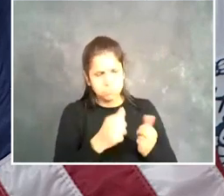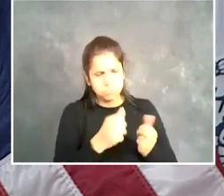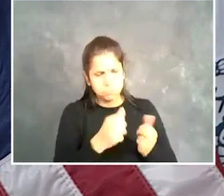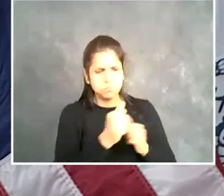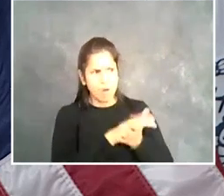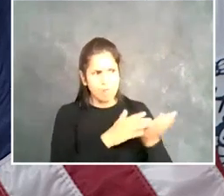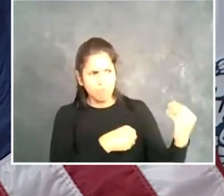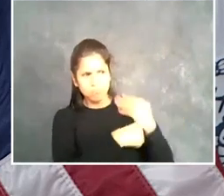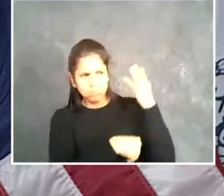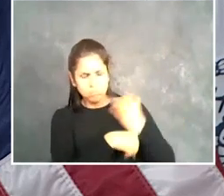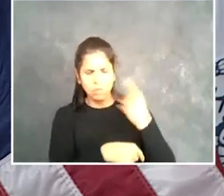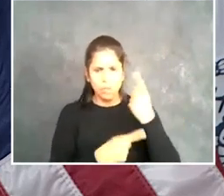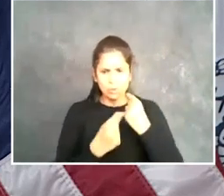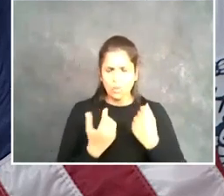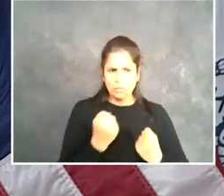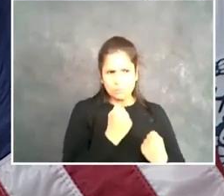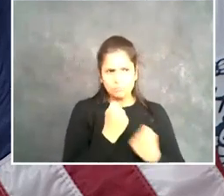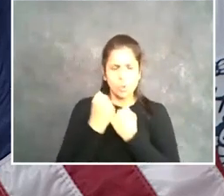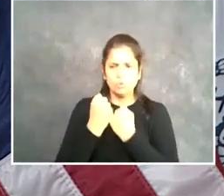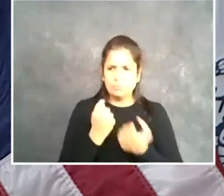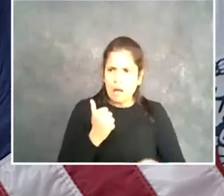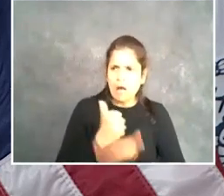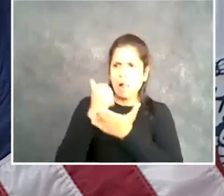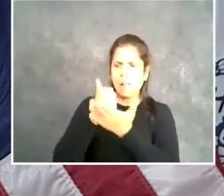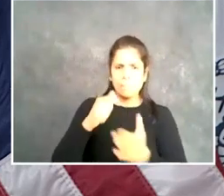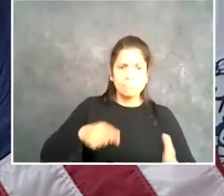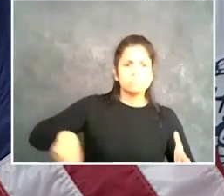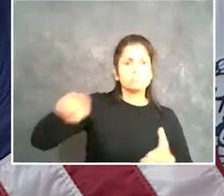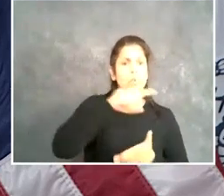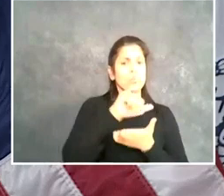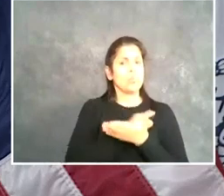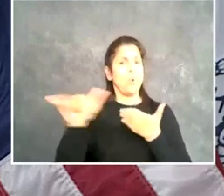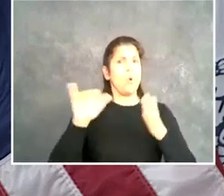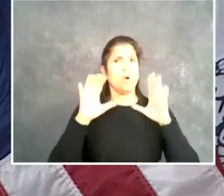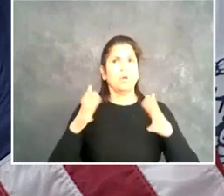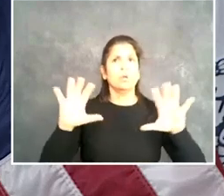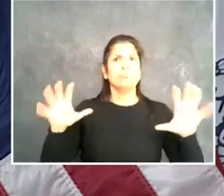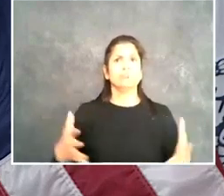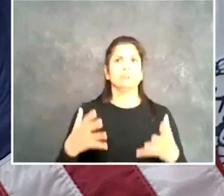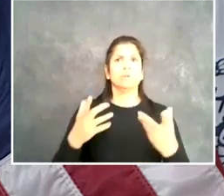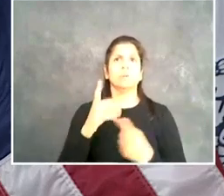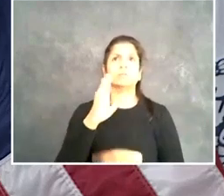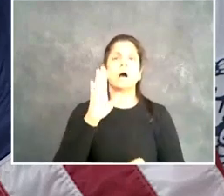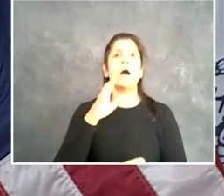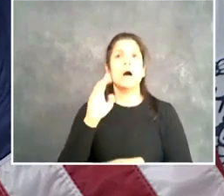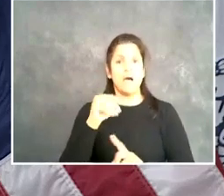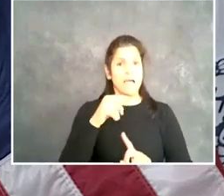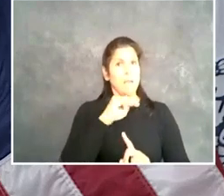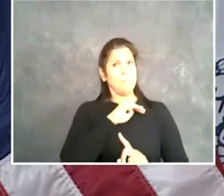AND I AM ALSO ANNOUNCING WE'RE